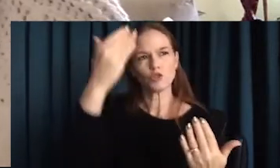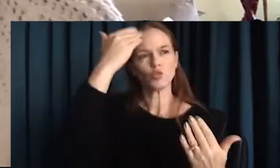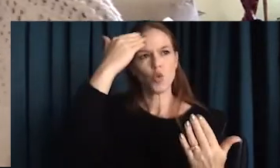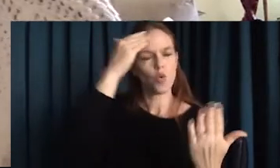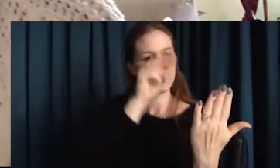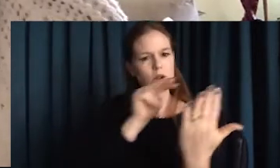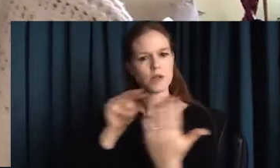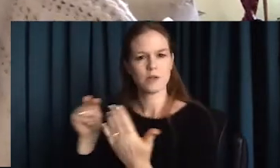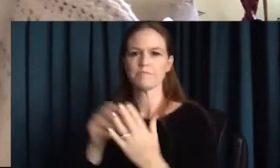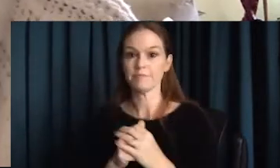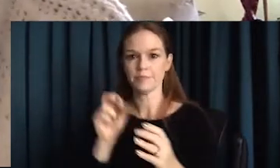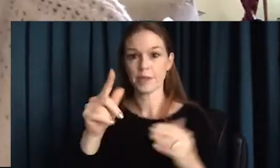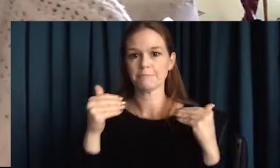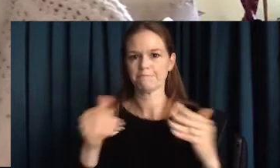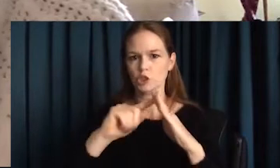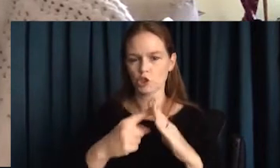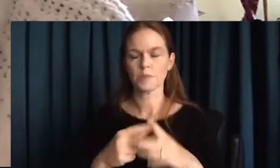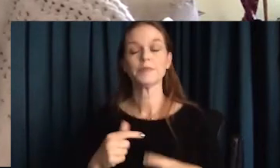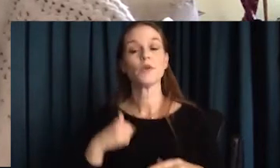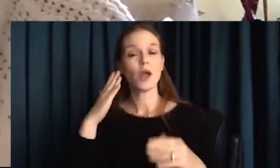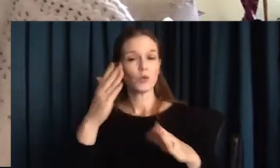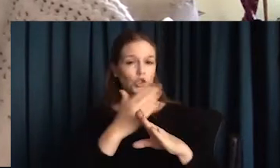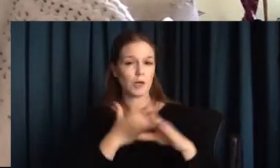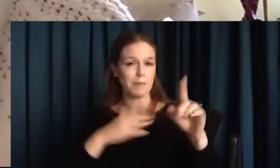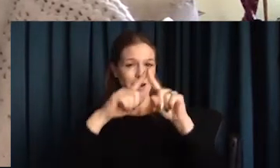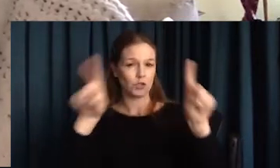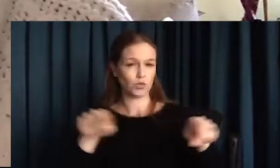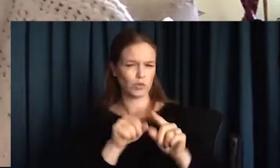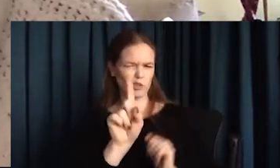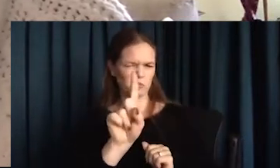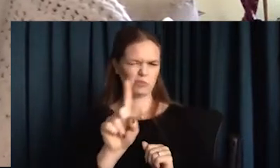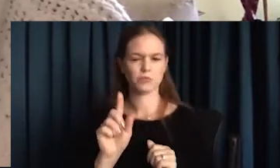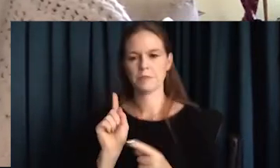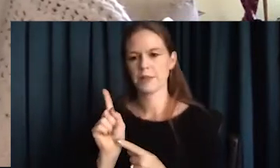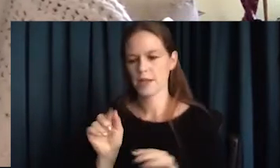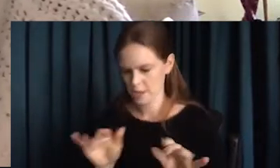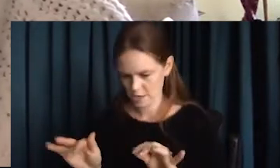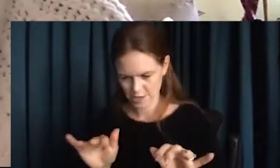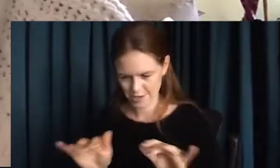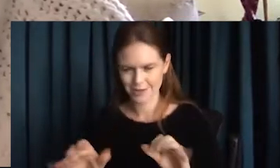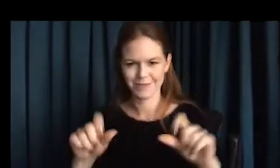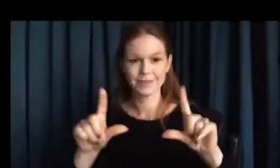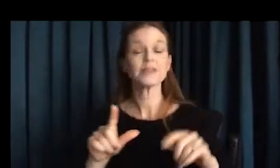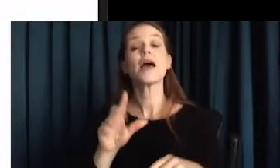I'm going to do some screen sharing here so bear with me for just a second. And I actually went ahead and highlighted